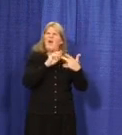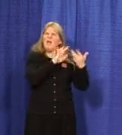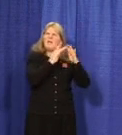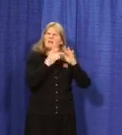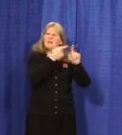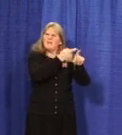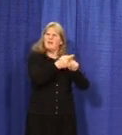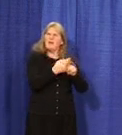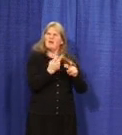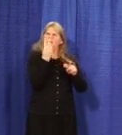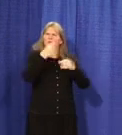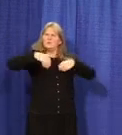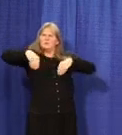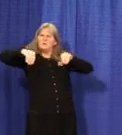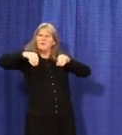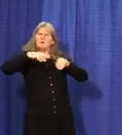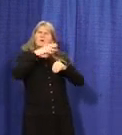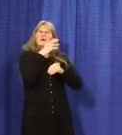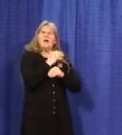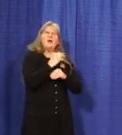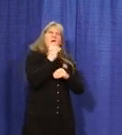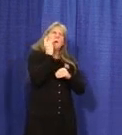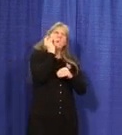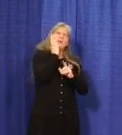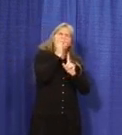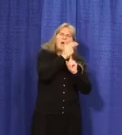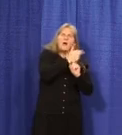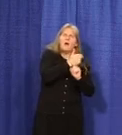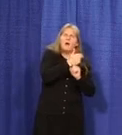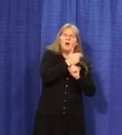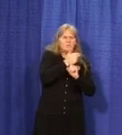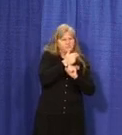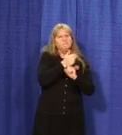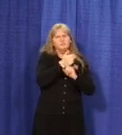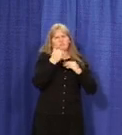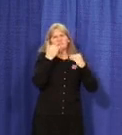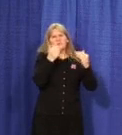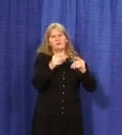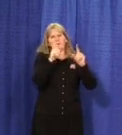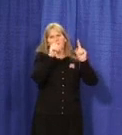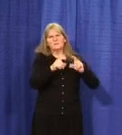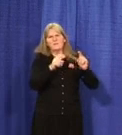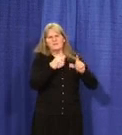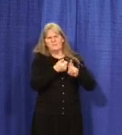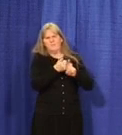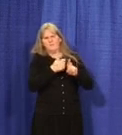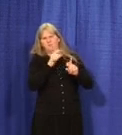for anyone, regardless of exposure, to be tested for symptoms no matter how mild.